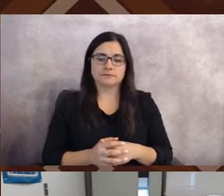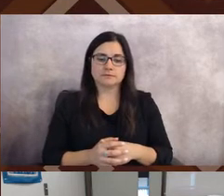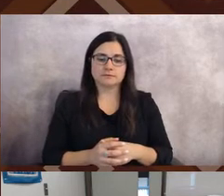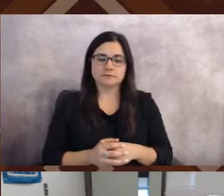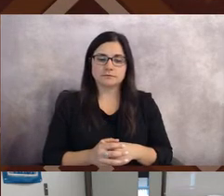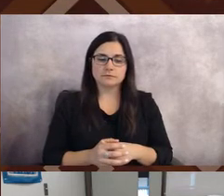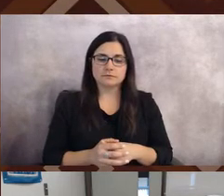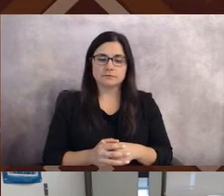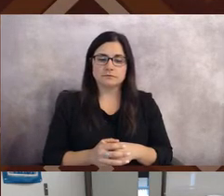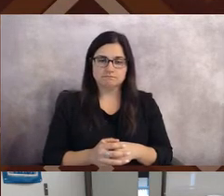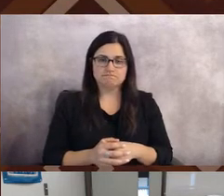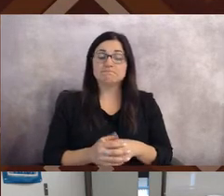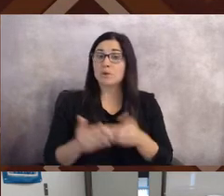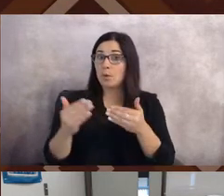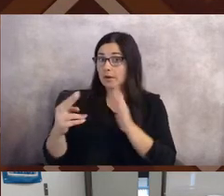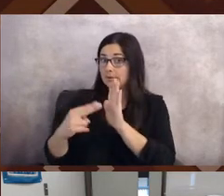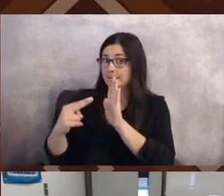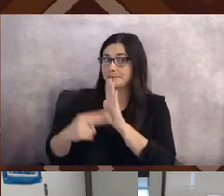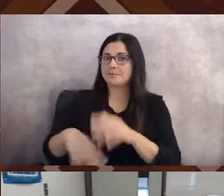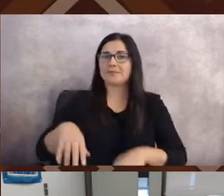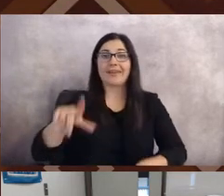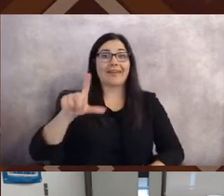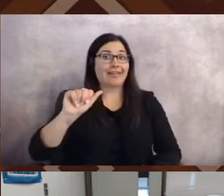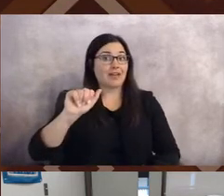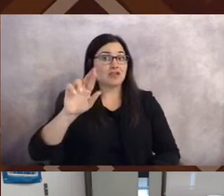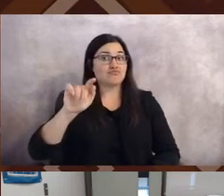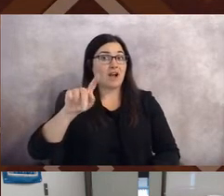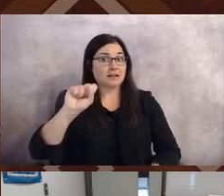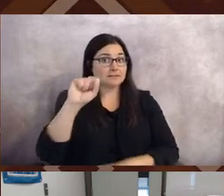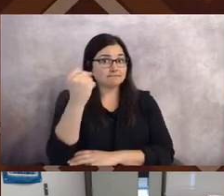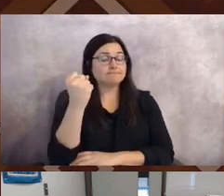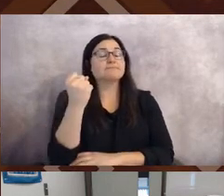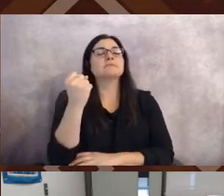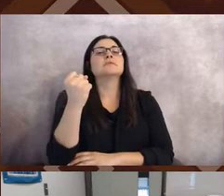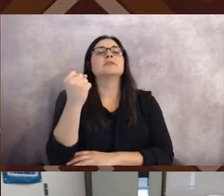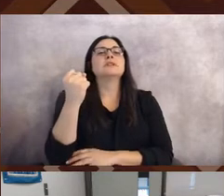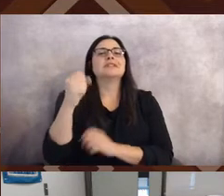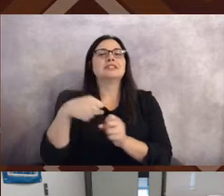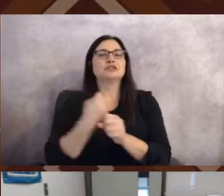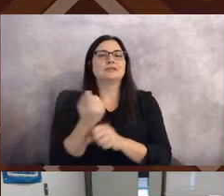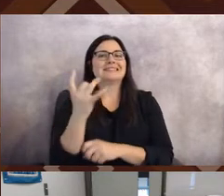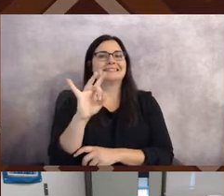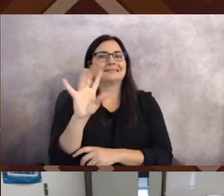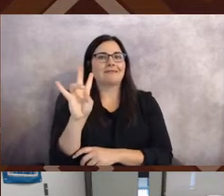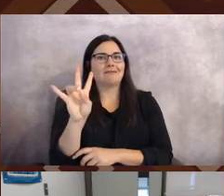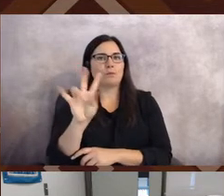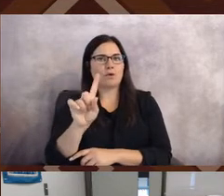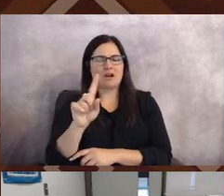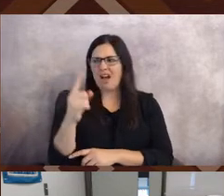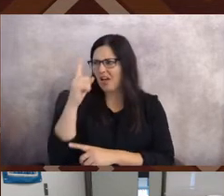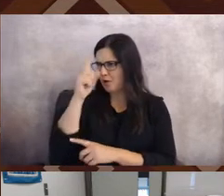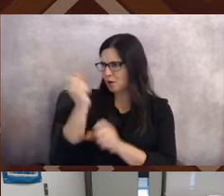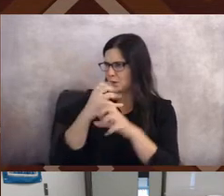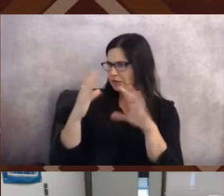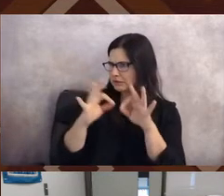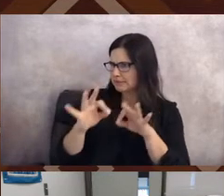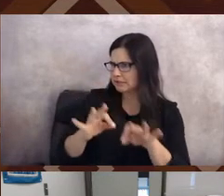Michael L.A. riots of 1871 although you were going to talk about this you were going to read it.